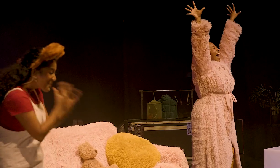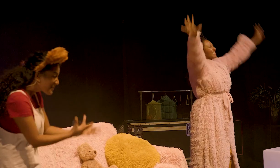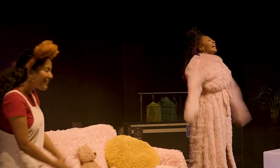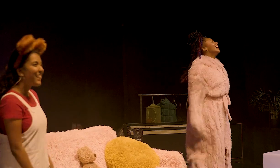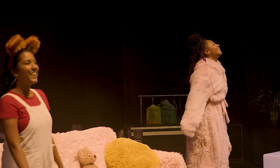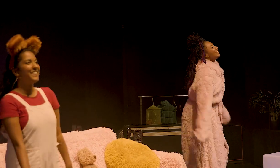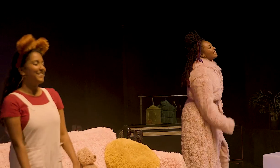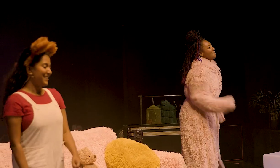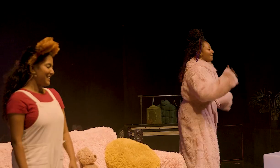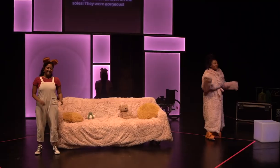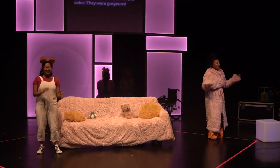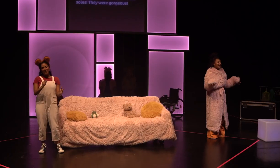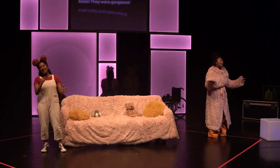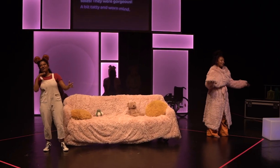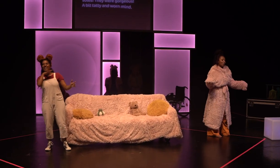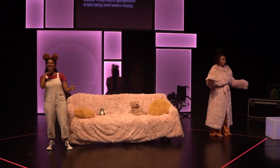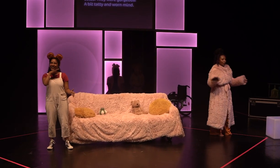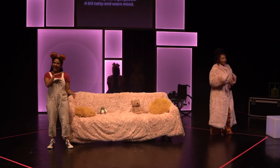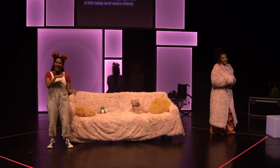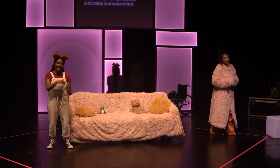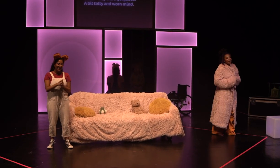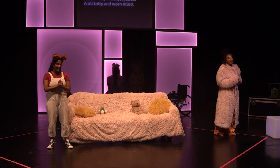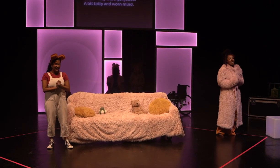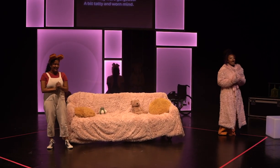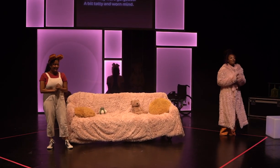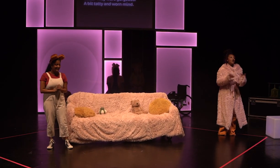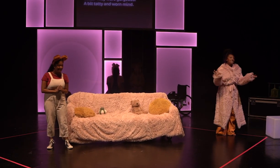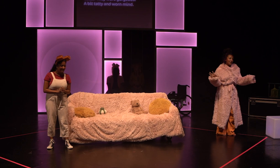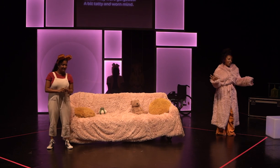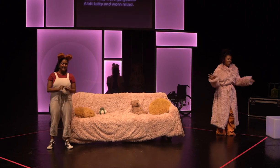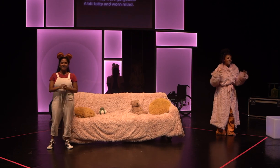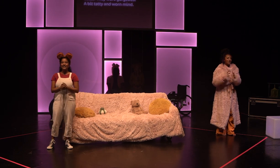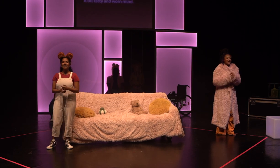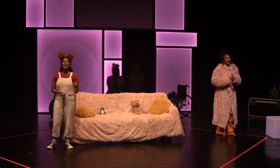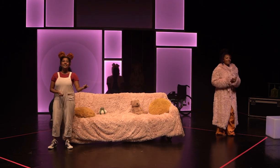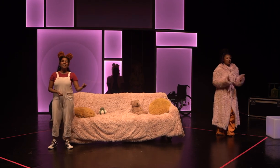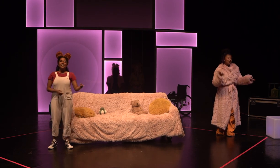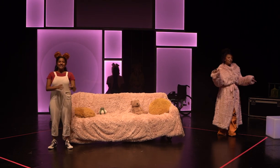stars. They were gorgeous! A bit tatty and worn. The only thing was,